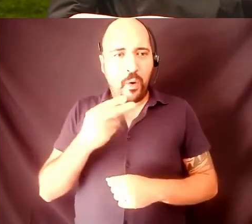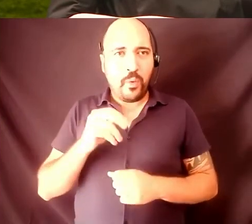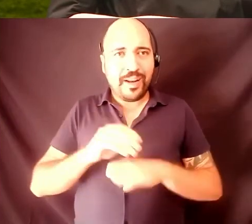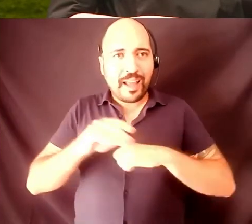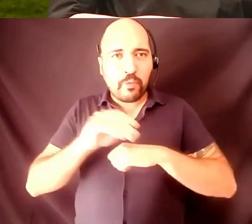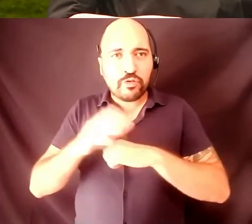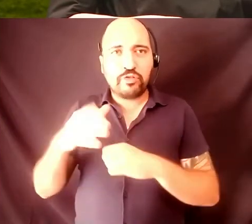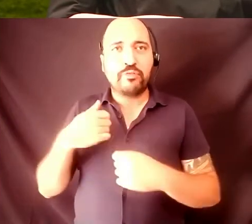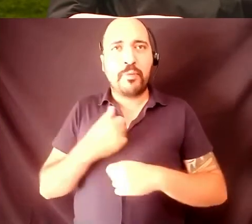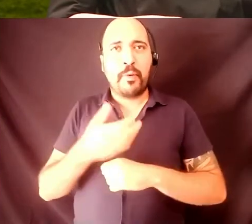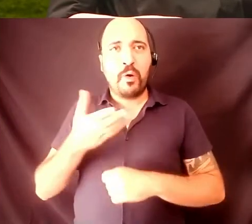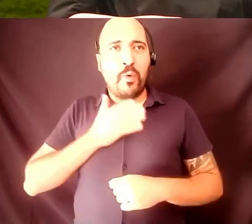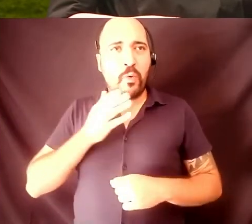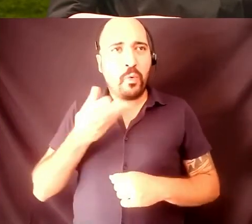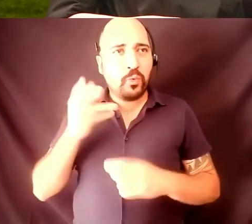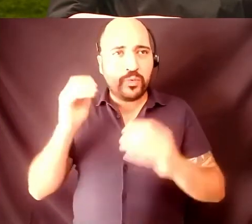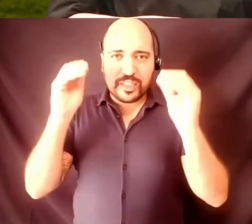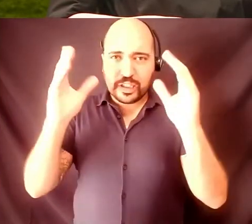Right? With this thing I have in the space. So.